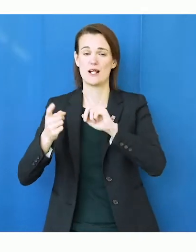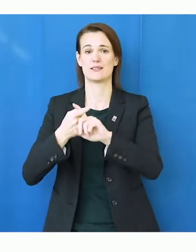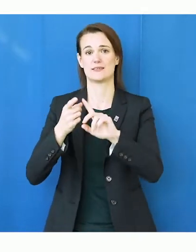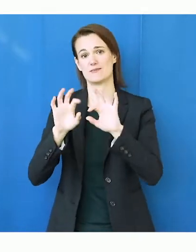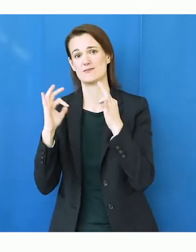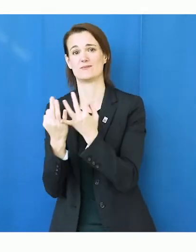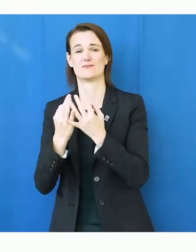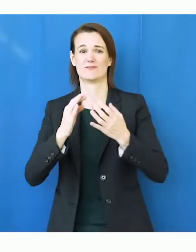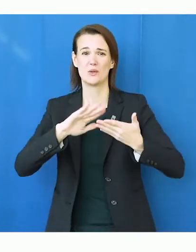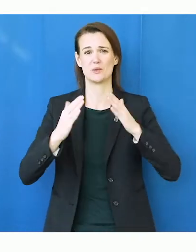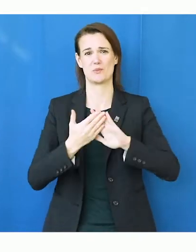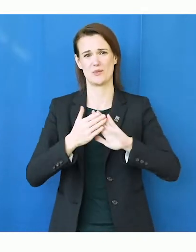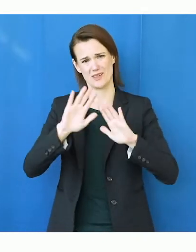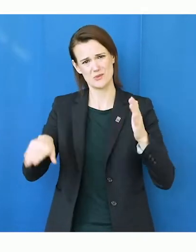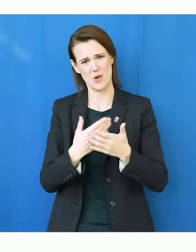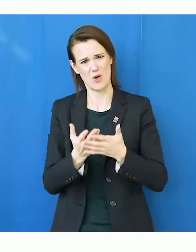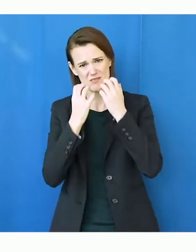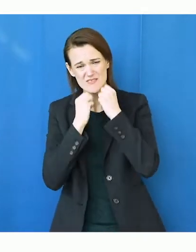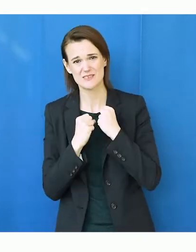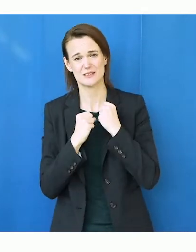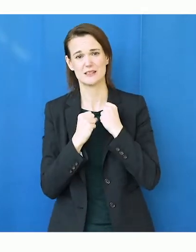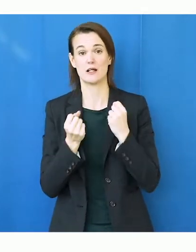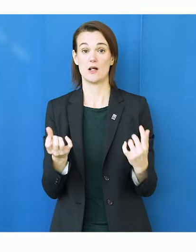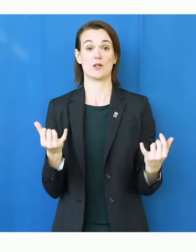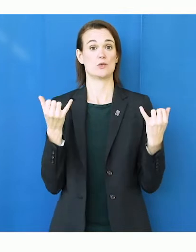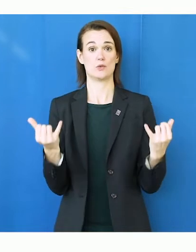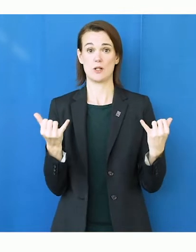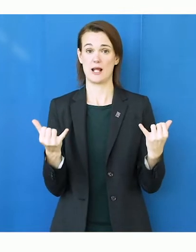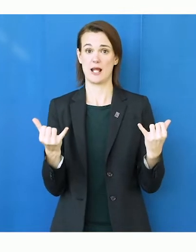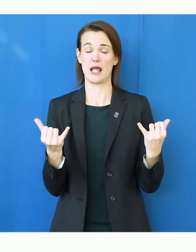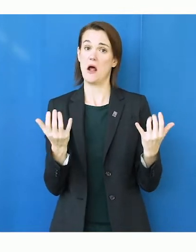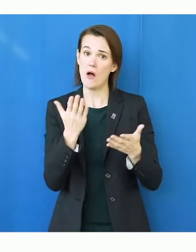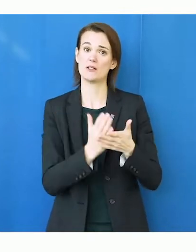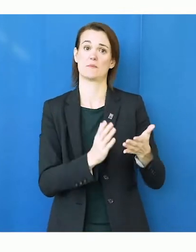Today we mark our success and celebrate, for some of us, the end of our journey here at NSCC.